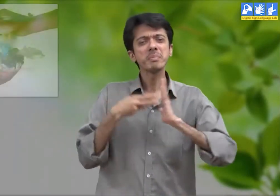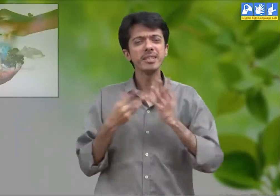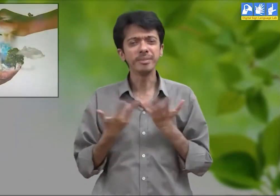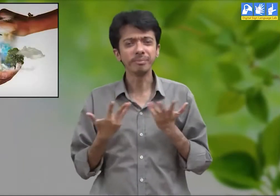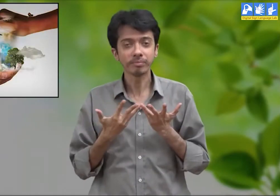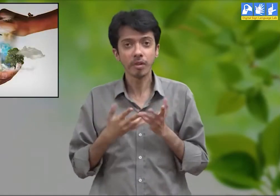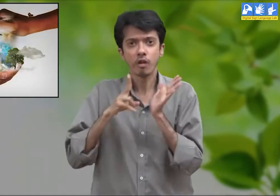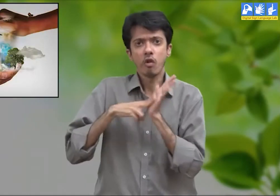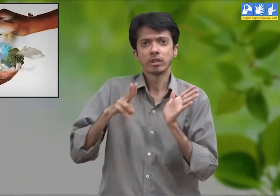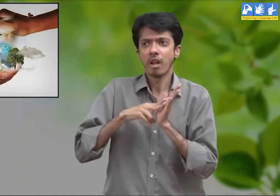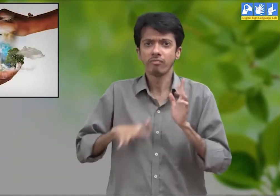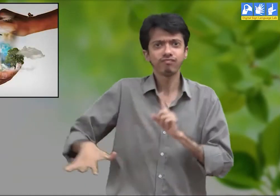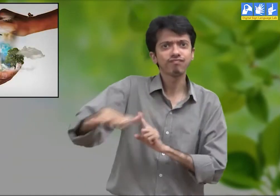What does this mean?